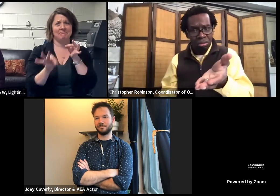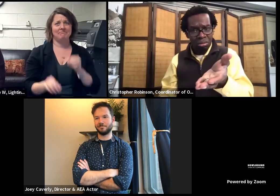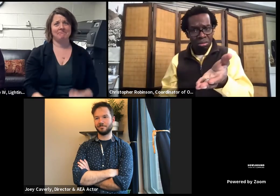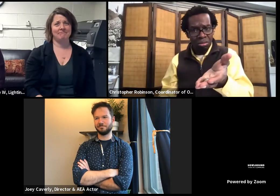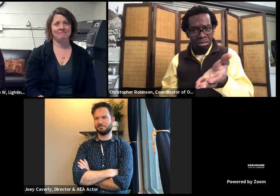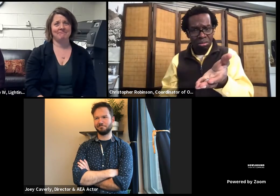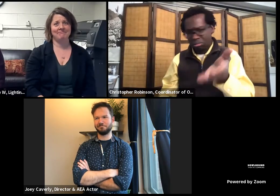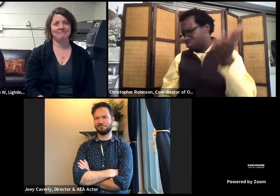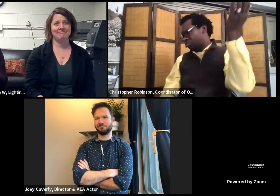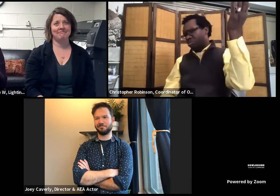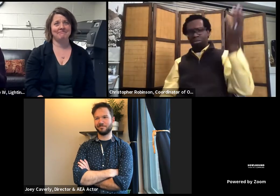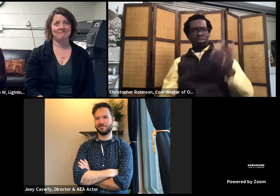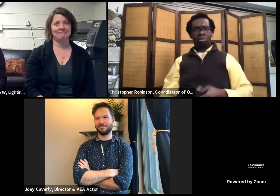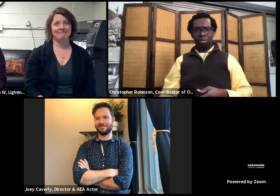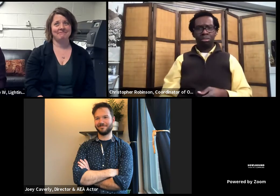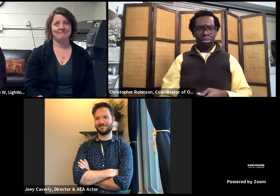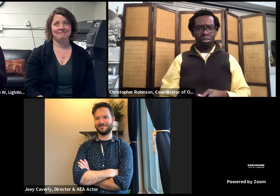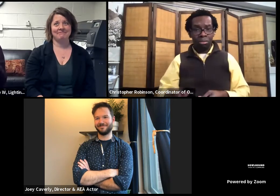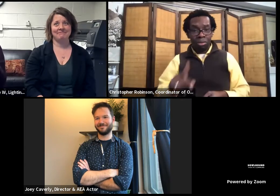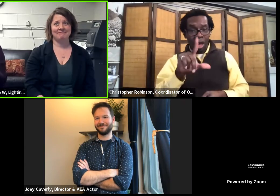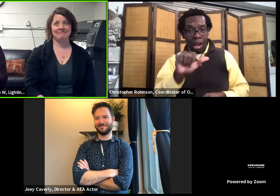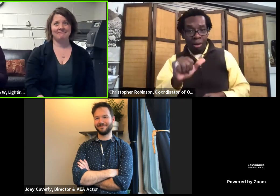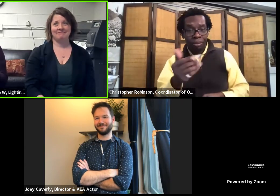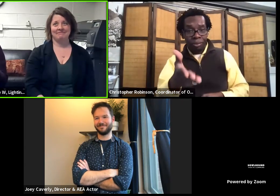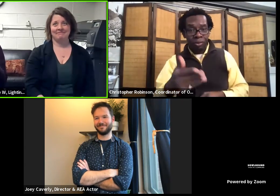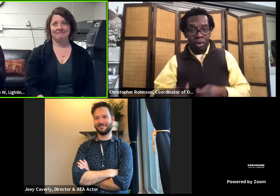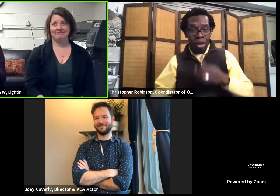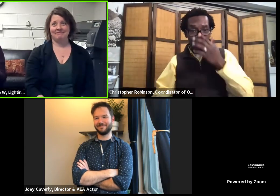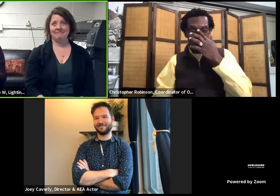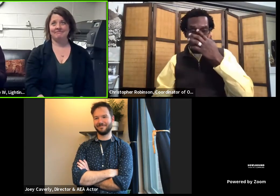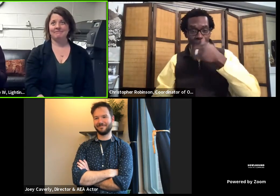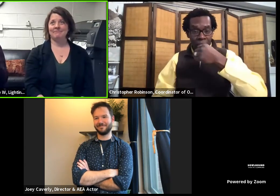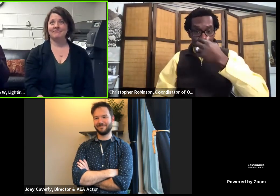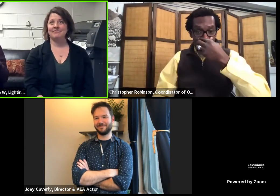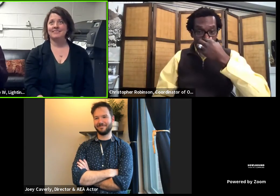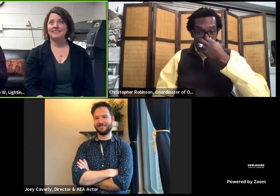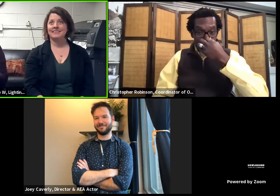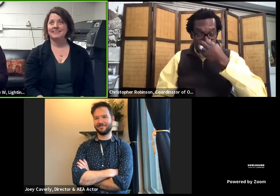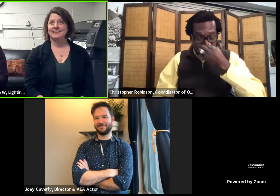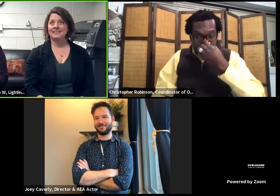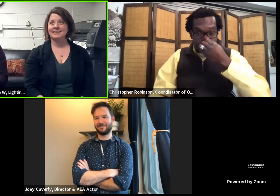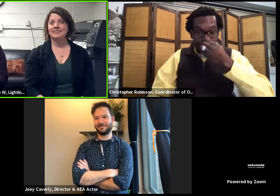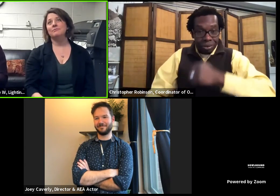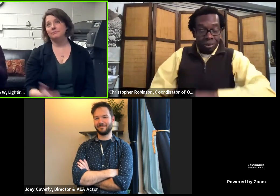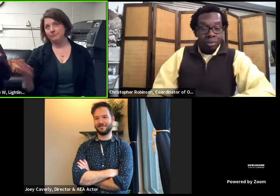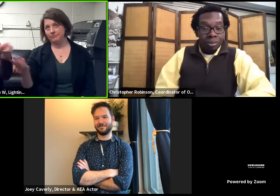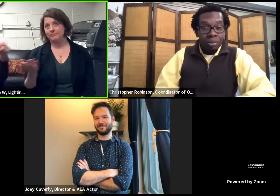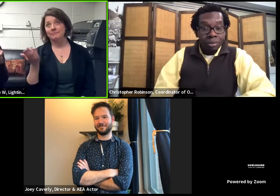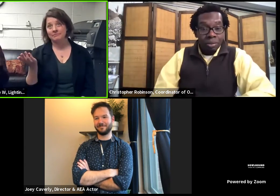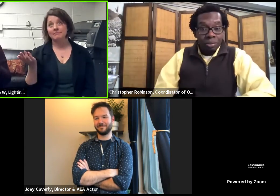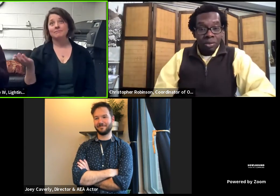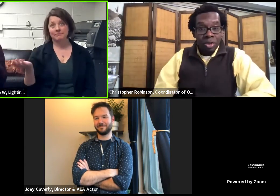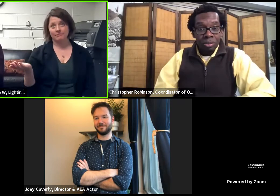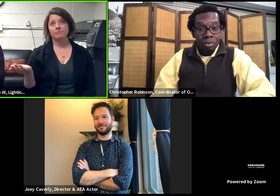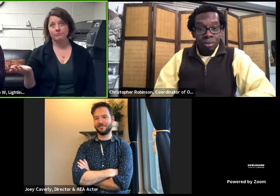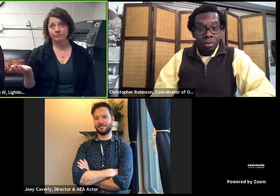Is it complicated to set up something like that? And Annie said, "No, it's simple." And this is Kala speaking. It really does also depend on the space.